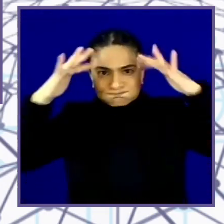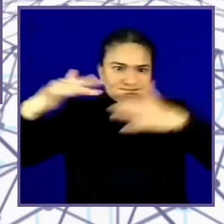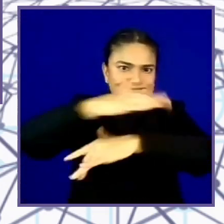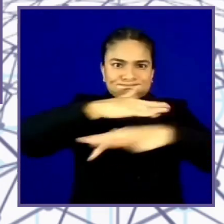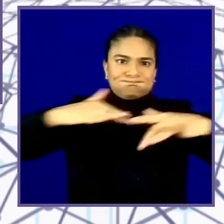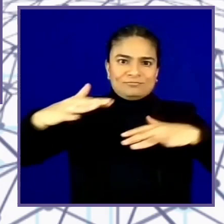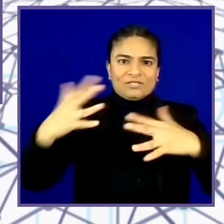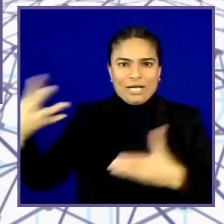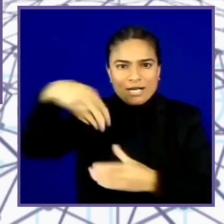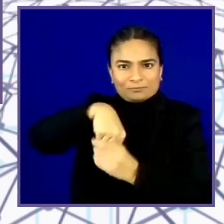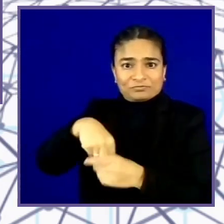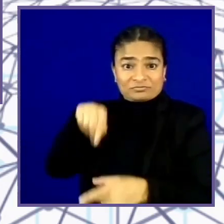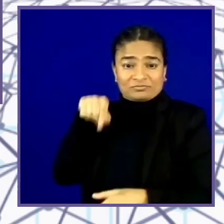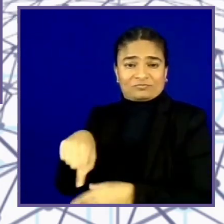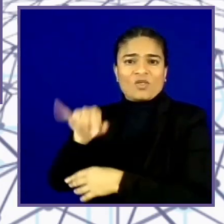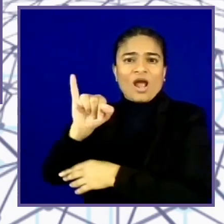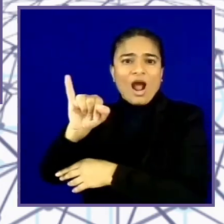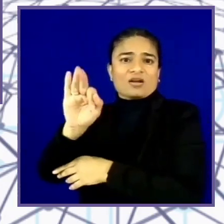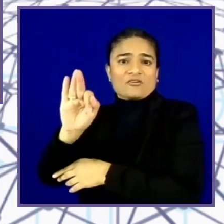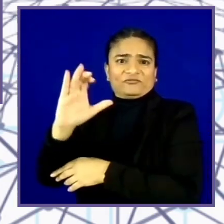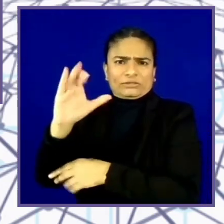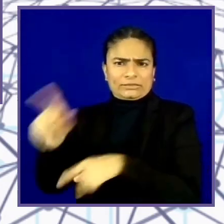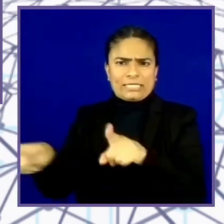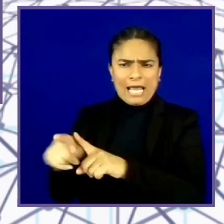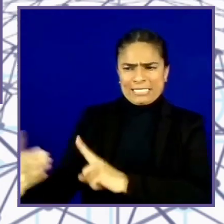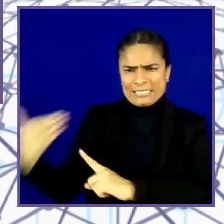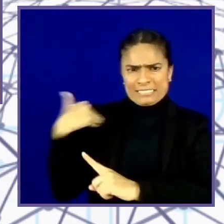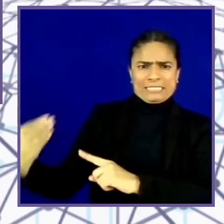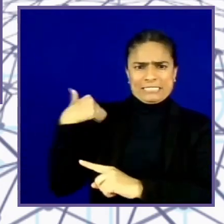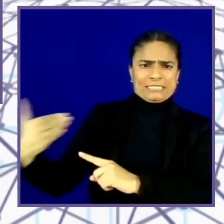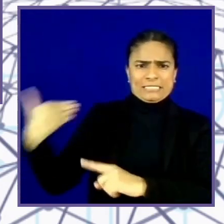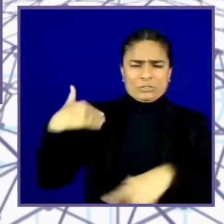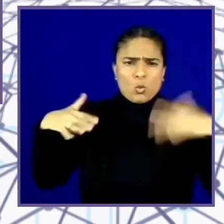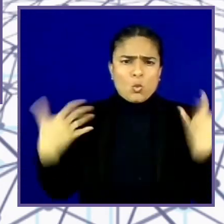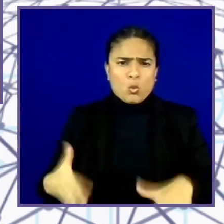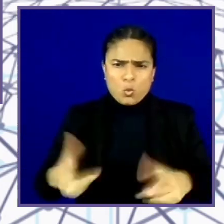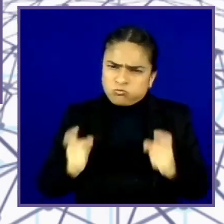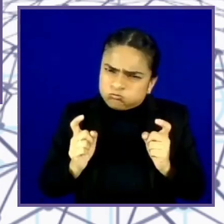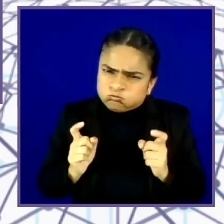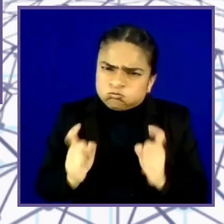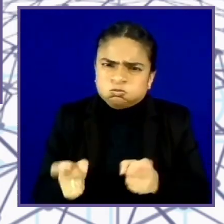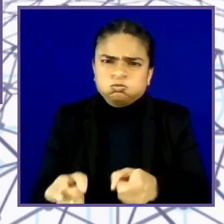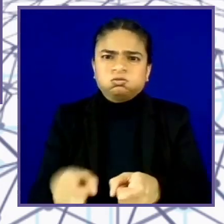To ensure people with disabilities are represented, reflected and recognised as